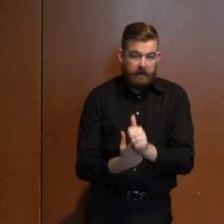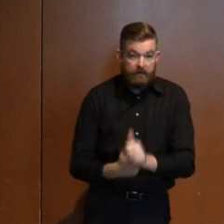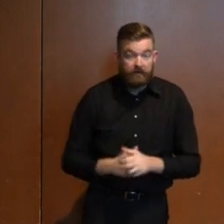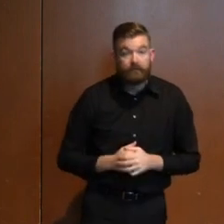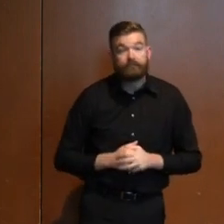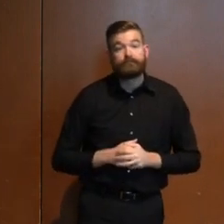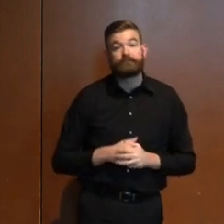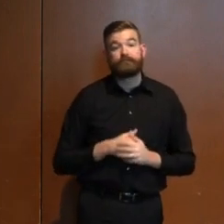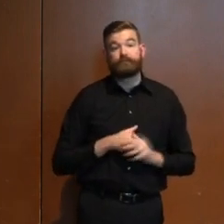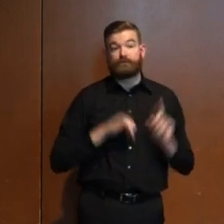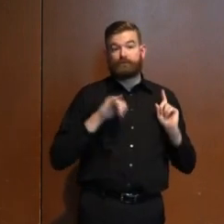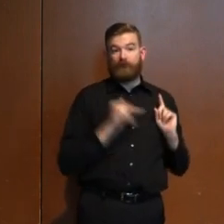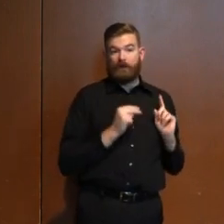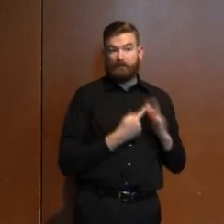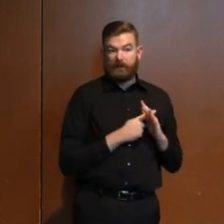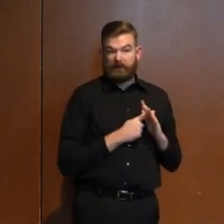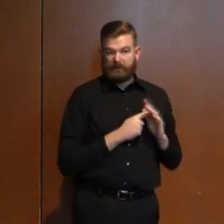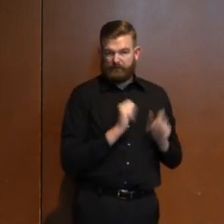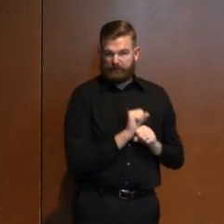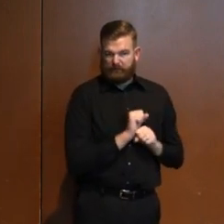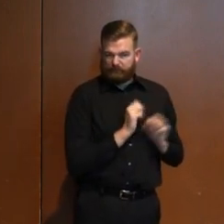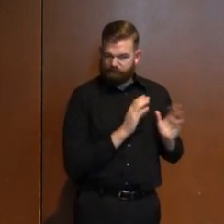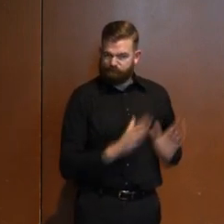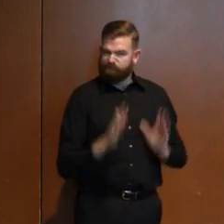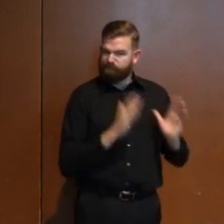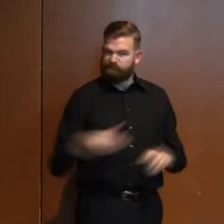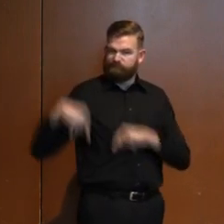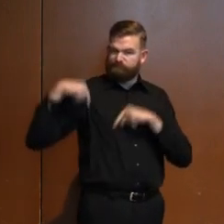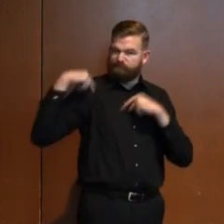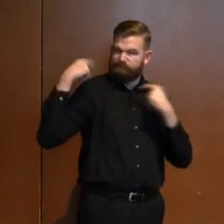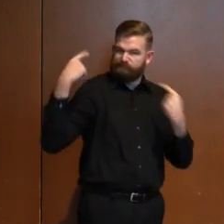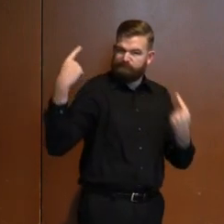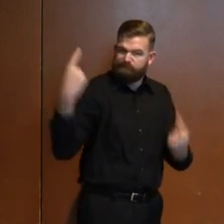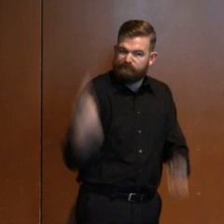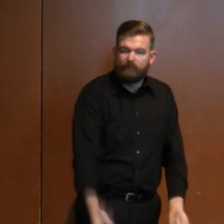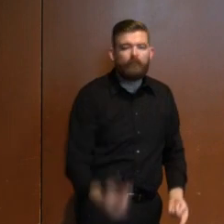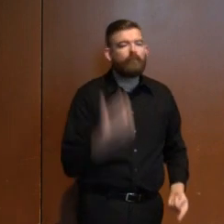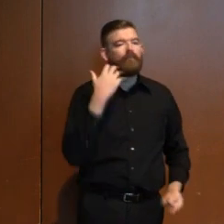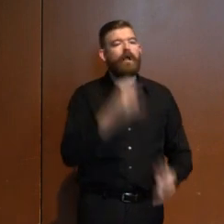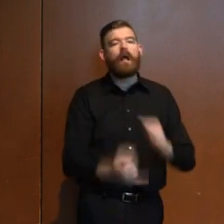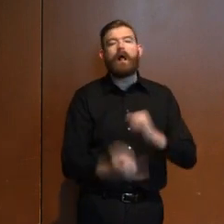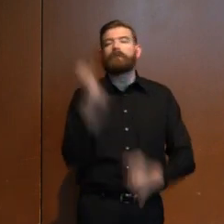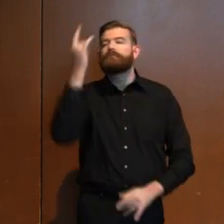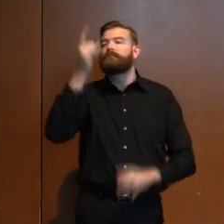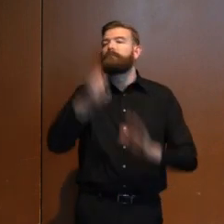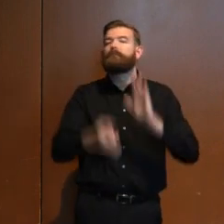BUT AS WE HAVE DONE EVERY STEP OF THE WAY SINCE JANUARY WE WILL ENSURE THAT WE ARE PREPARED.